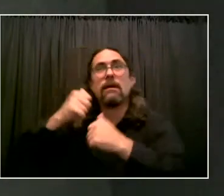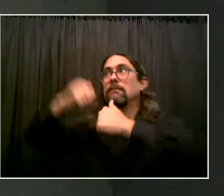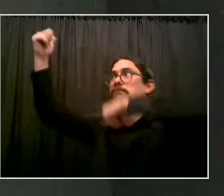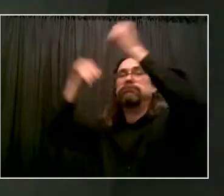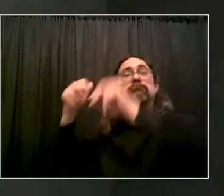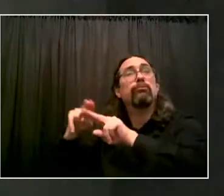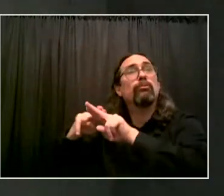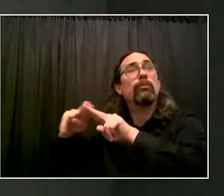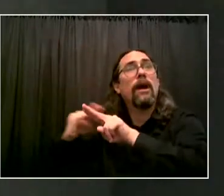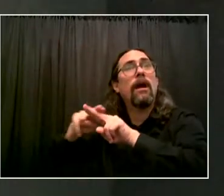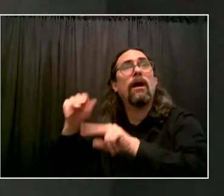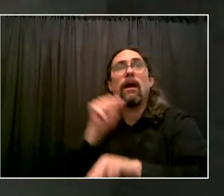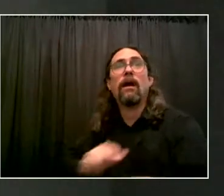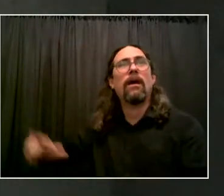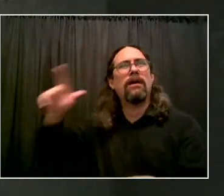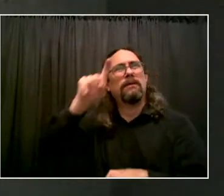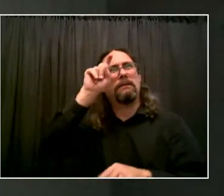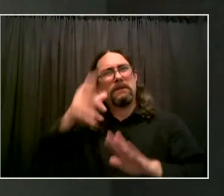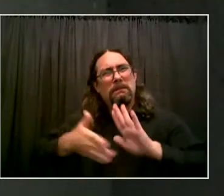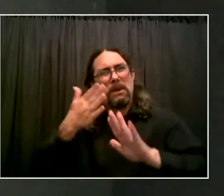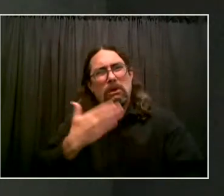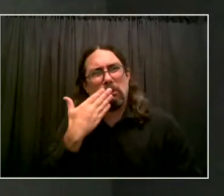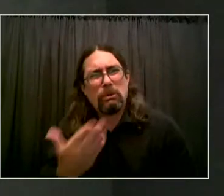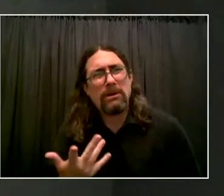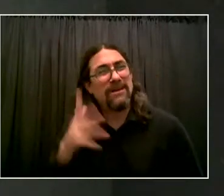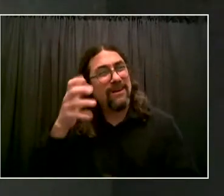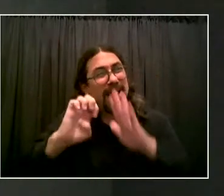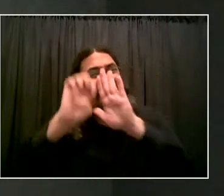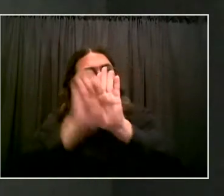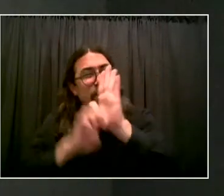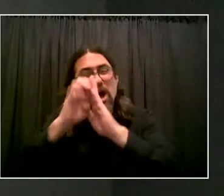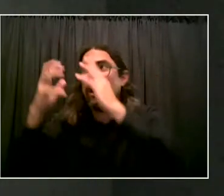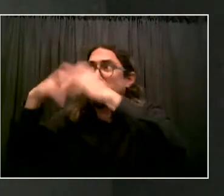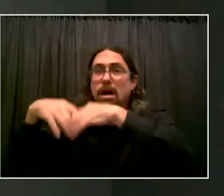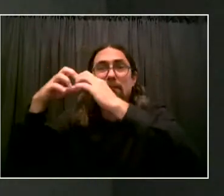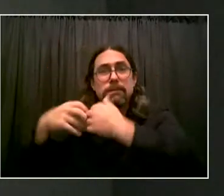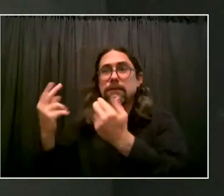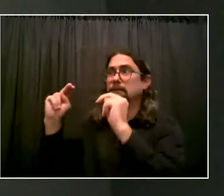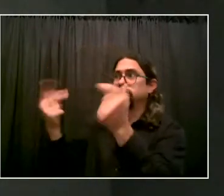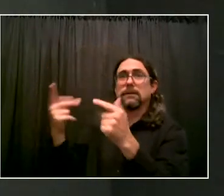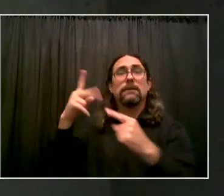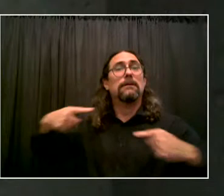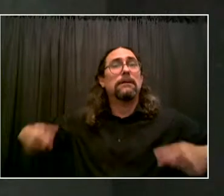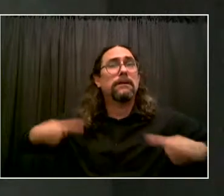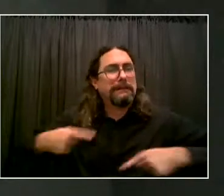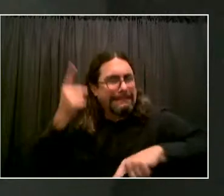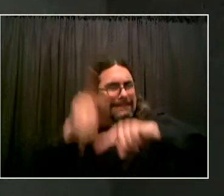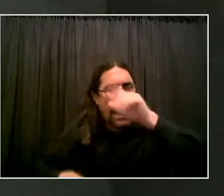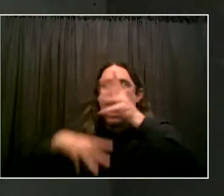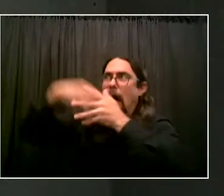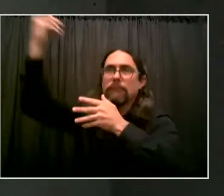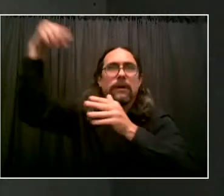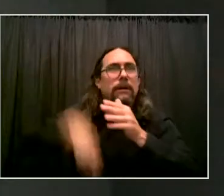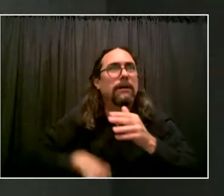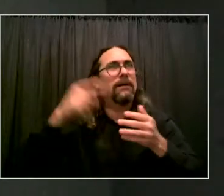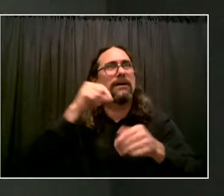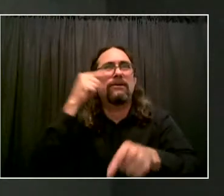COVID-19 STILL EXIST. WE STILL HAVE A WOEFULLY INEFFECTIVE TRANSIT SYSTEM.